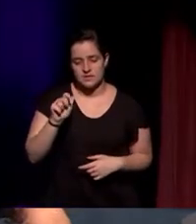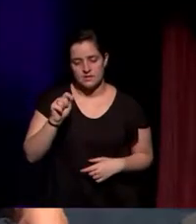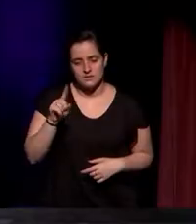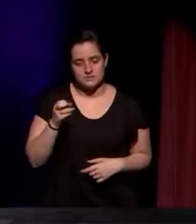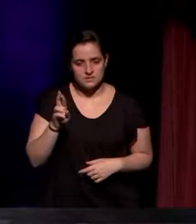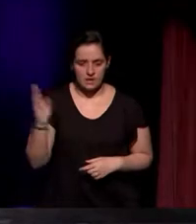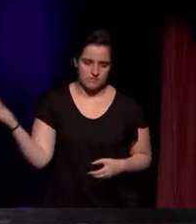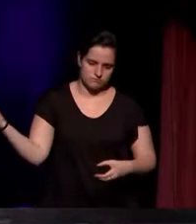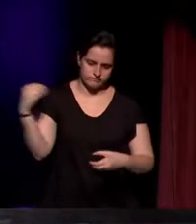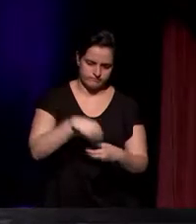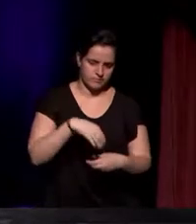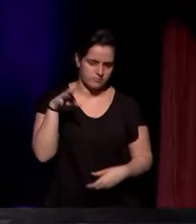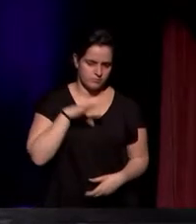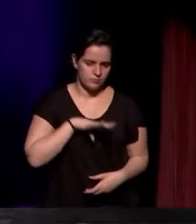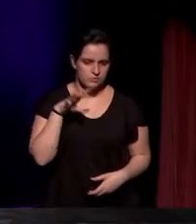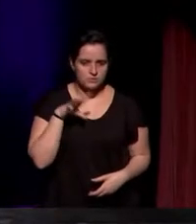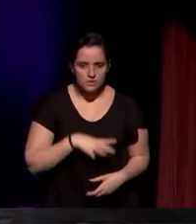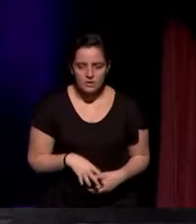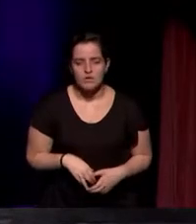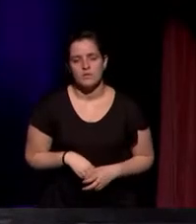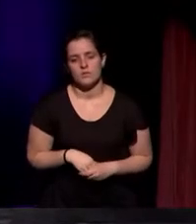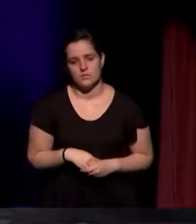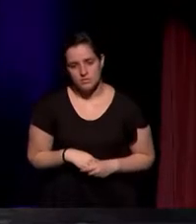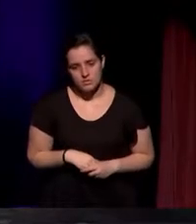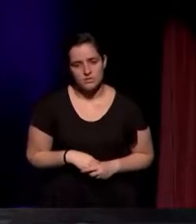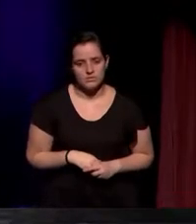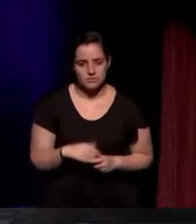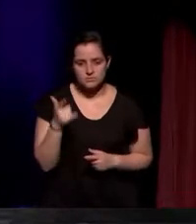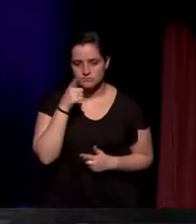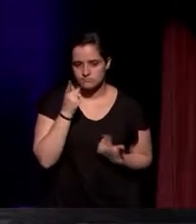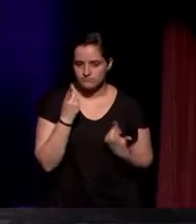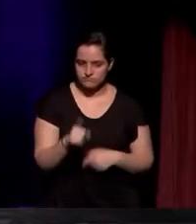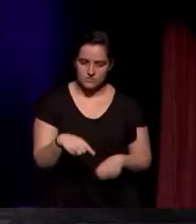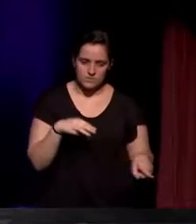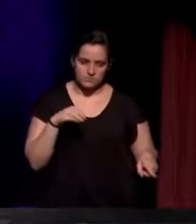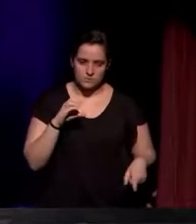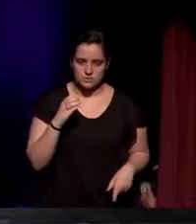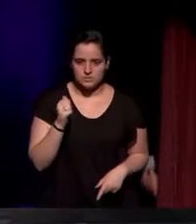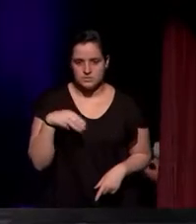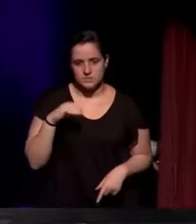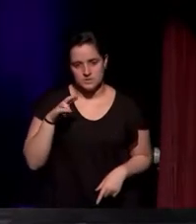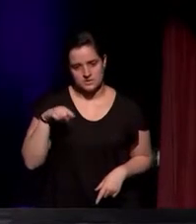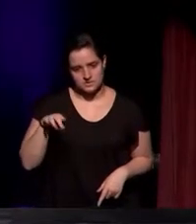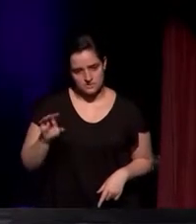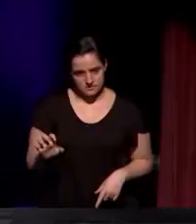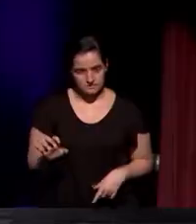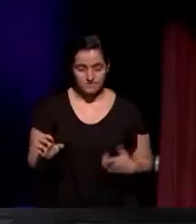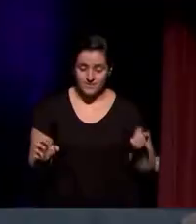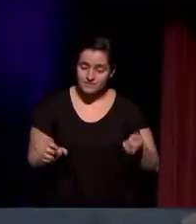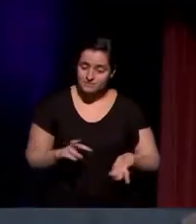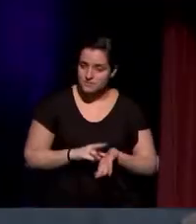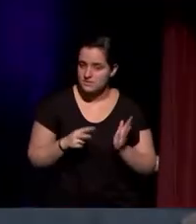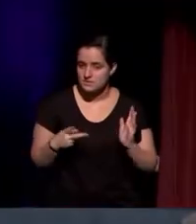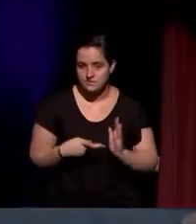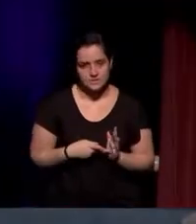and repression collapses with enough force about Mozambique, and that meant what?